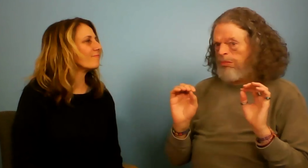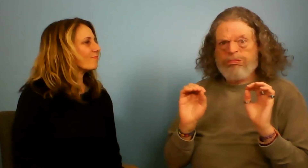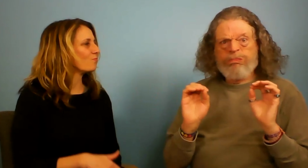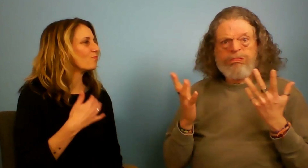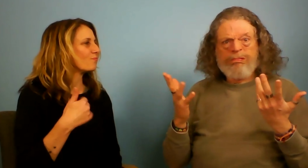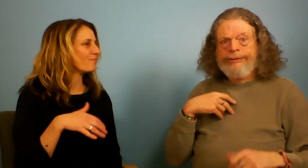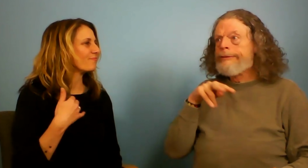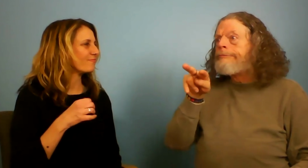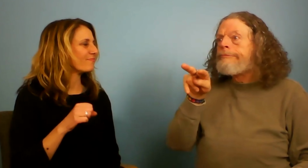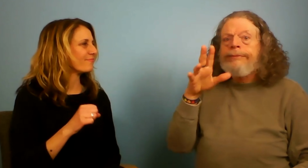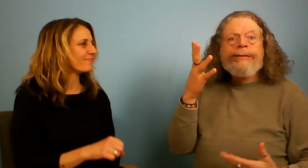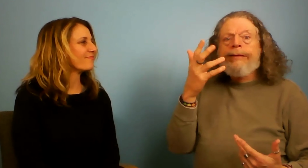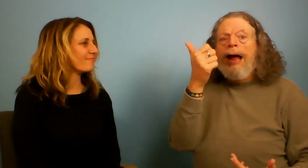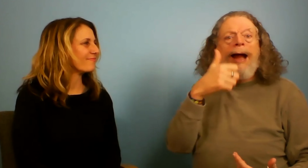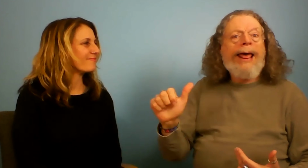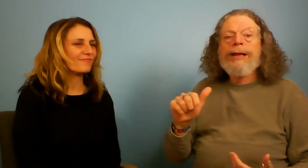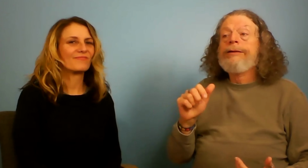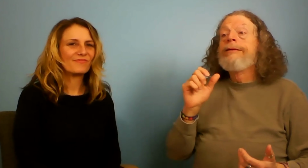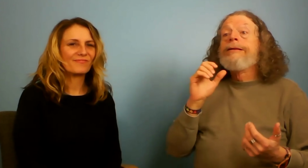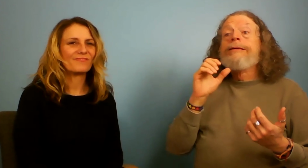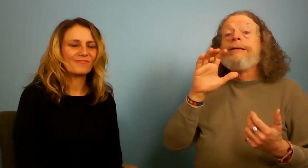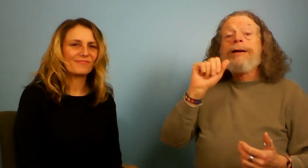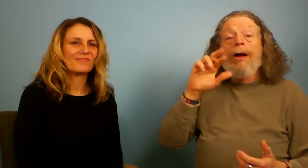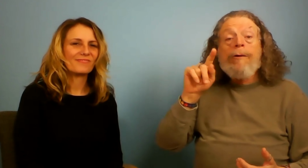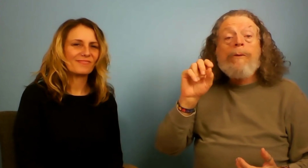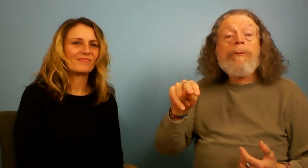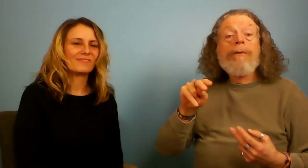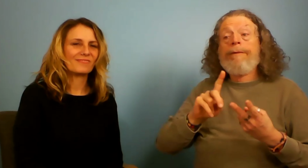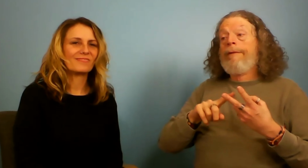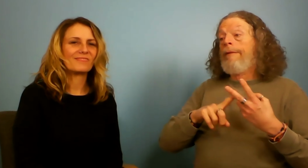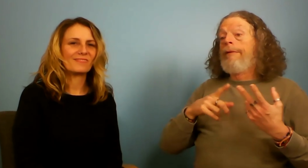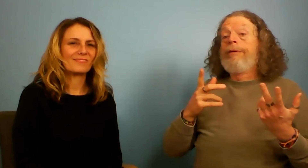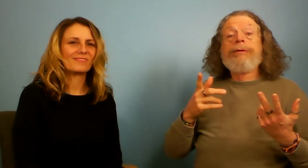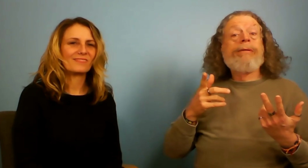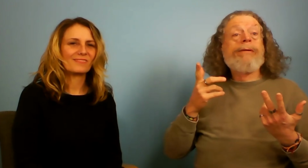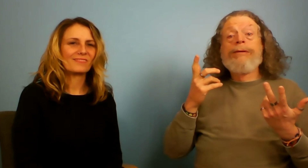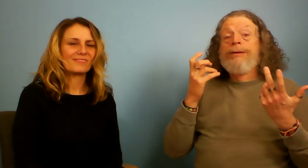but had no idea what was happening. It could be anything, whether it was cartoons.